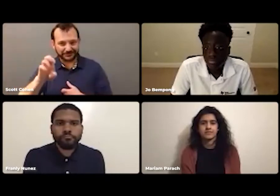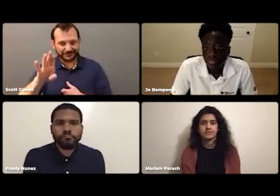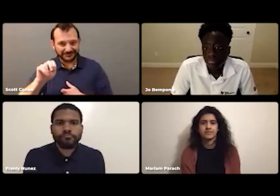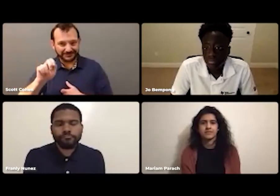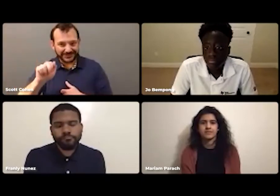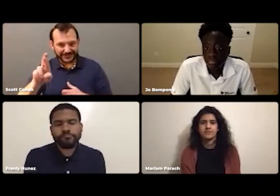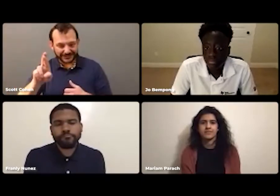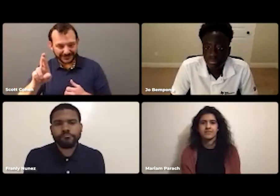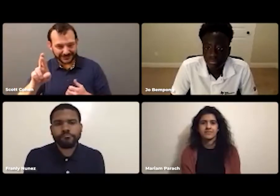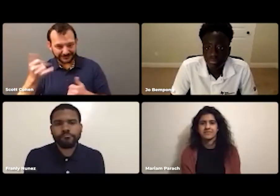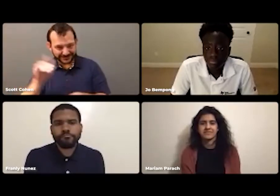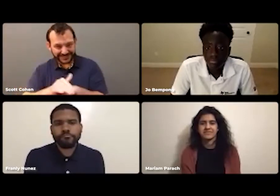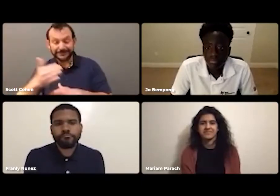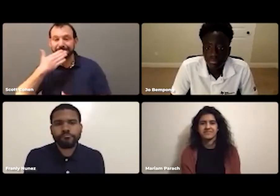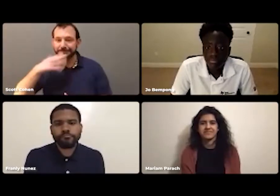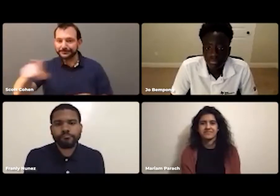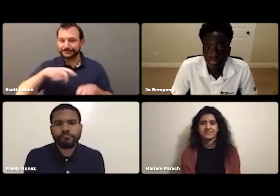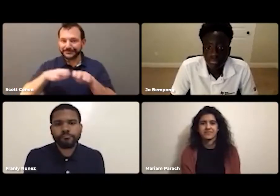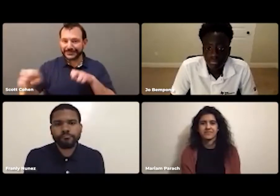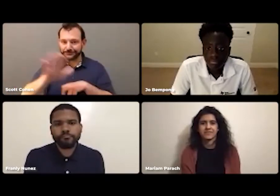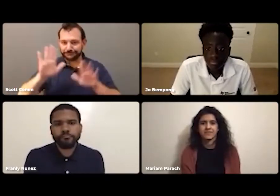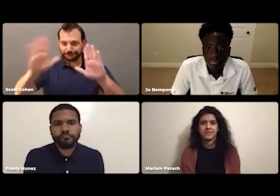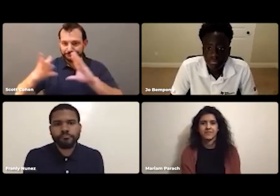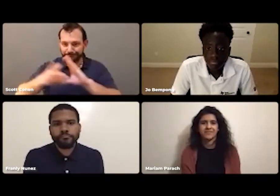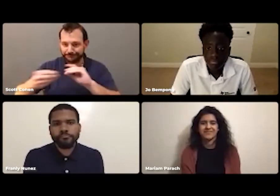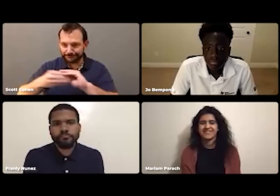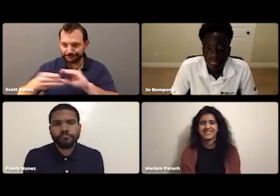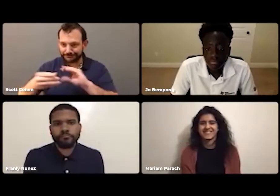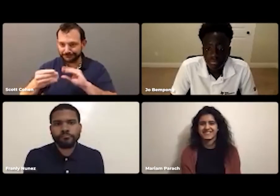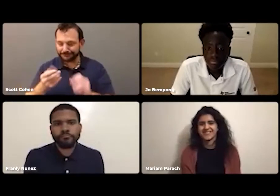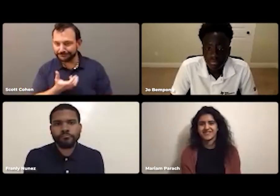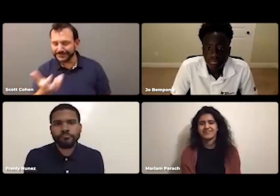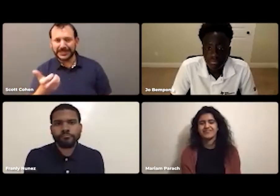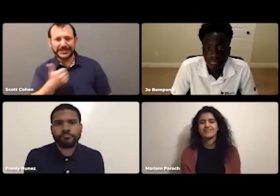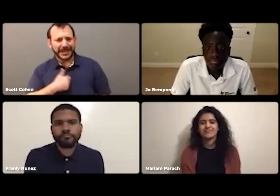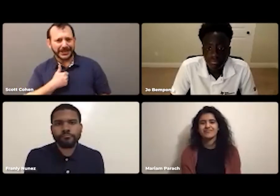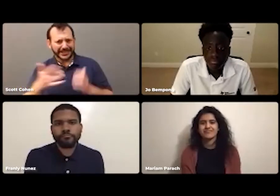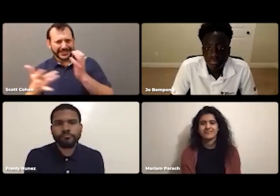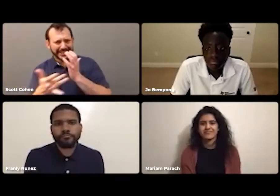To our audience and panelists, thank you for participating.